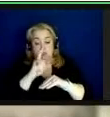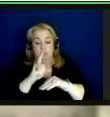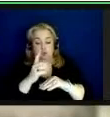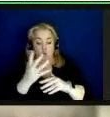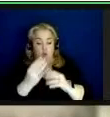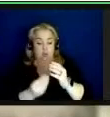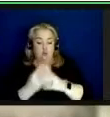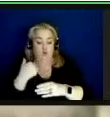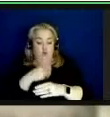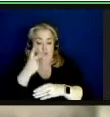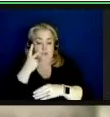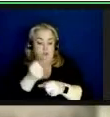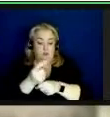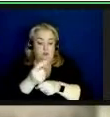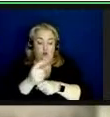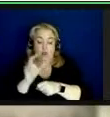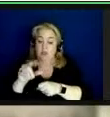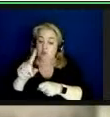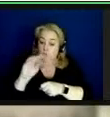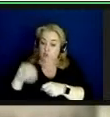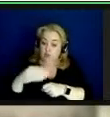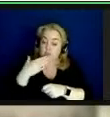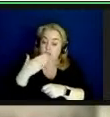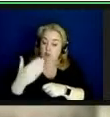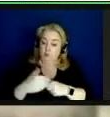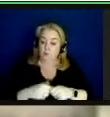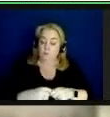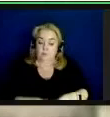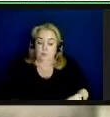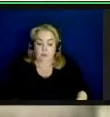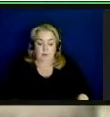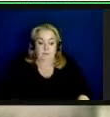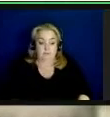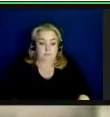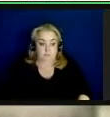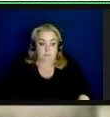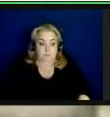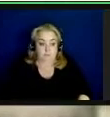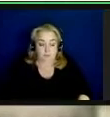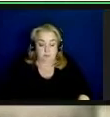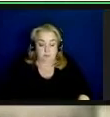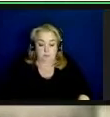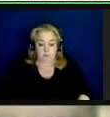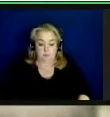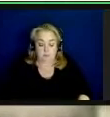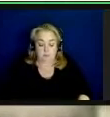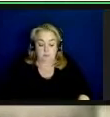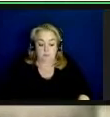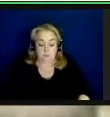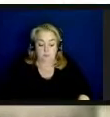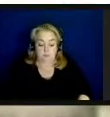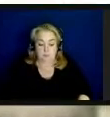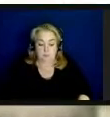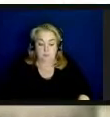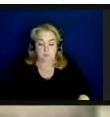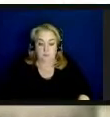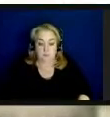YES. WENCLUDE A 1ERCENT INCREASE WHH IS ABOUT THE AUNT OF OWTH THAT WE SEEN AN ANNUAL